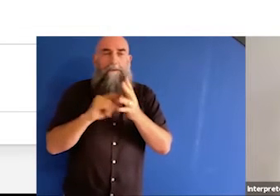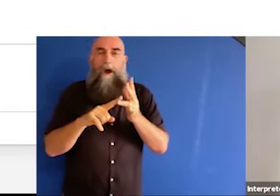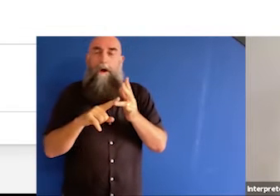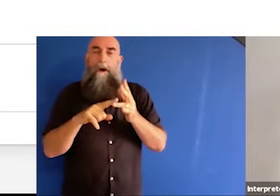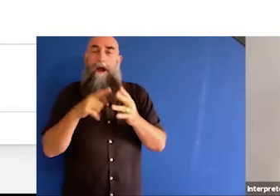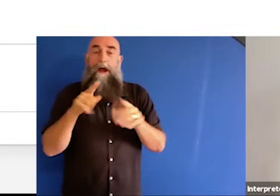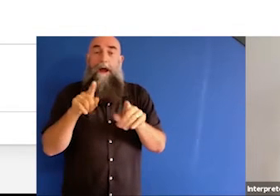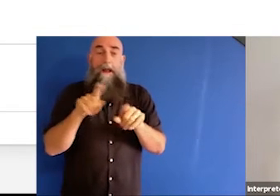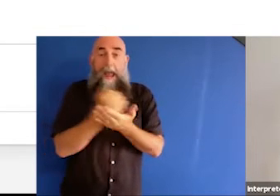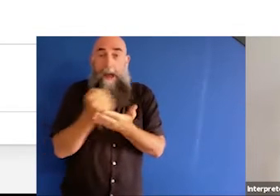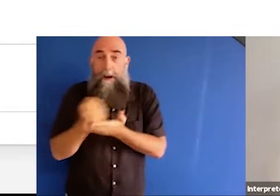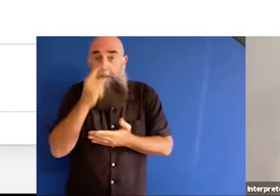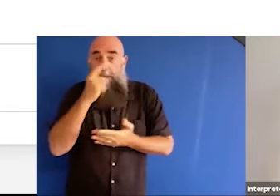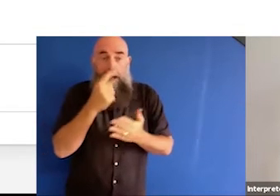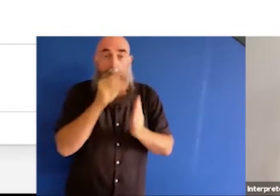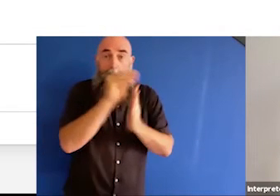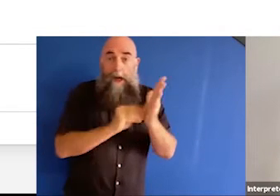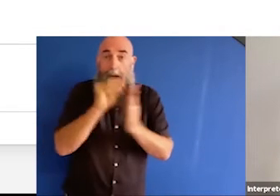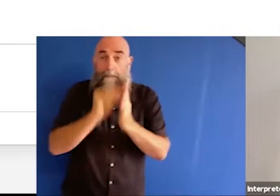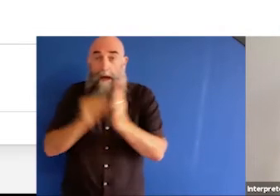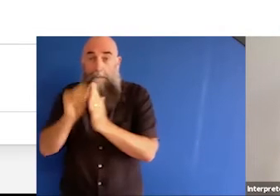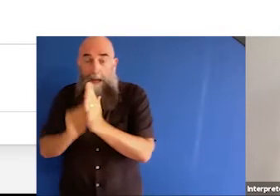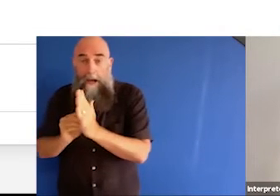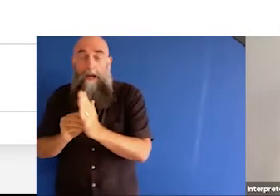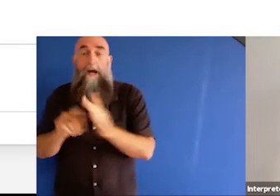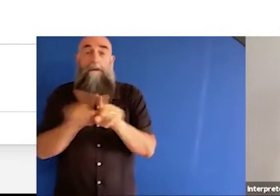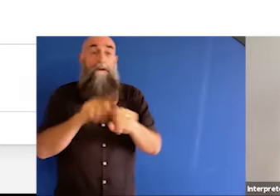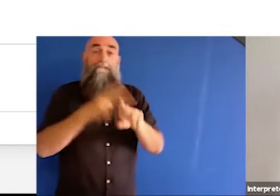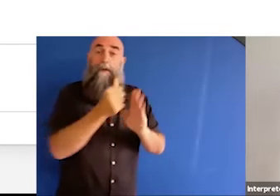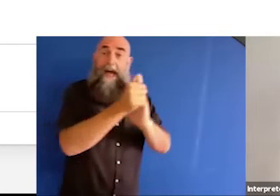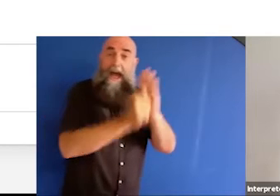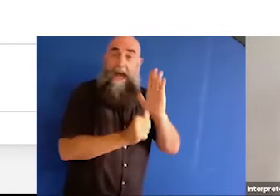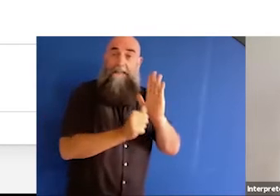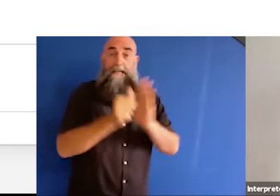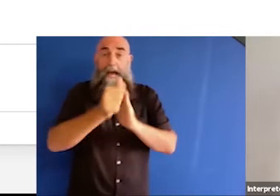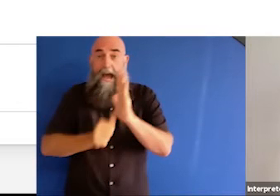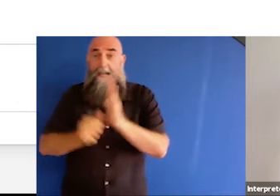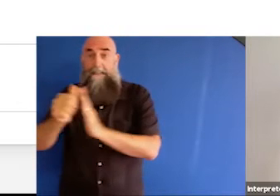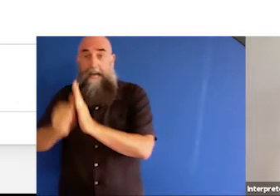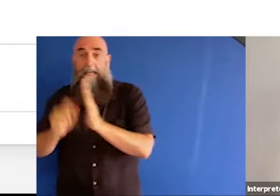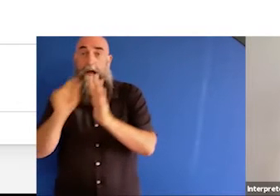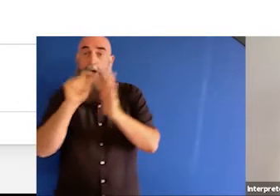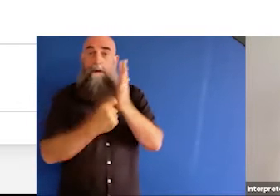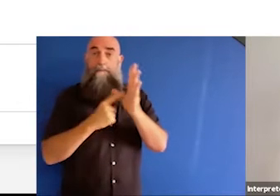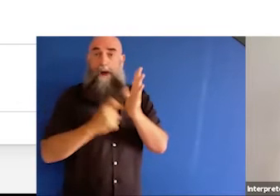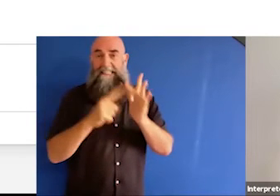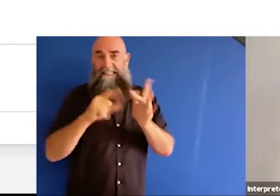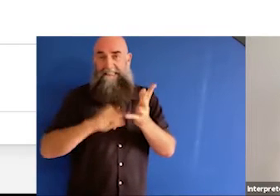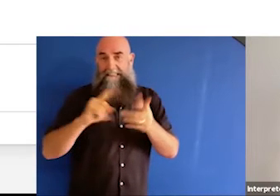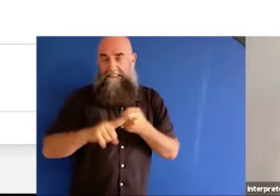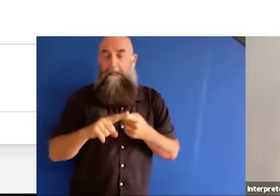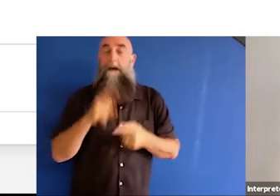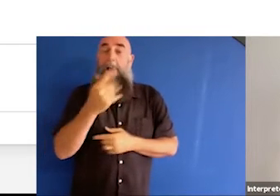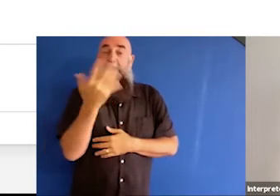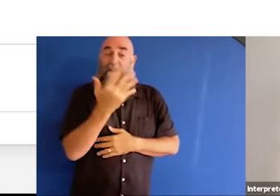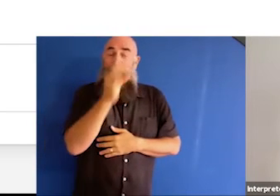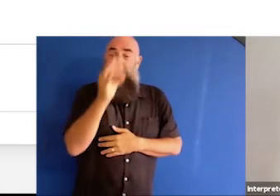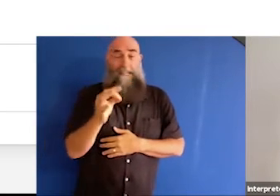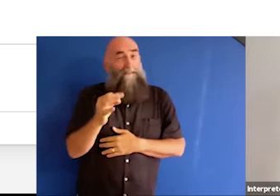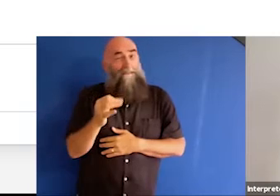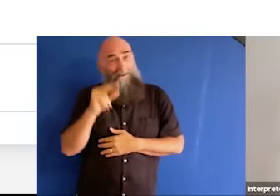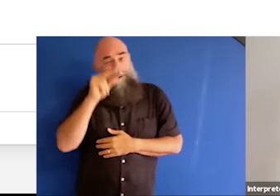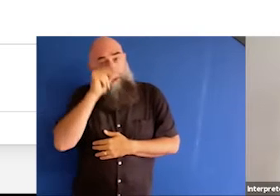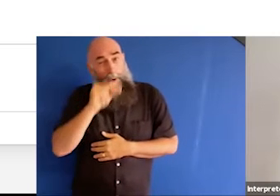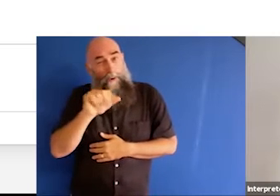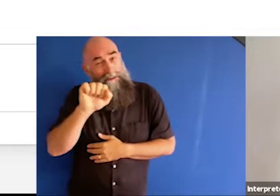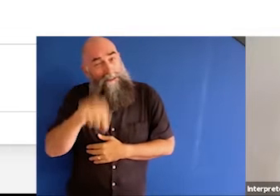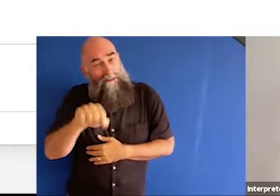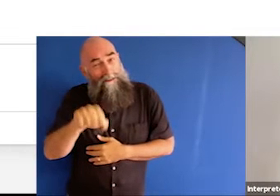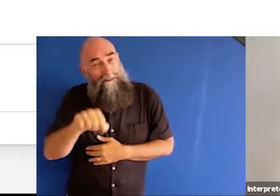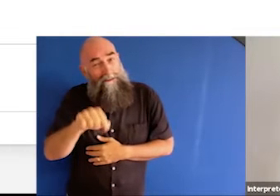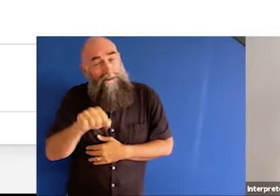applications across all those arts practices before. That's not very many. We get around